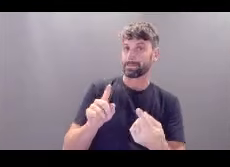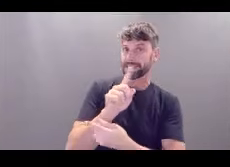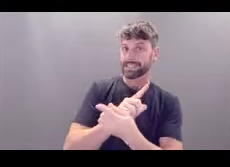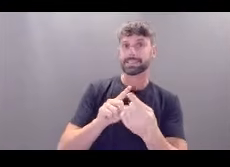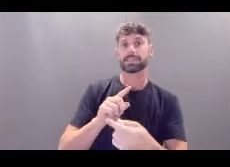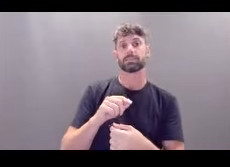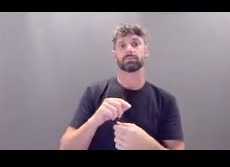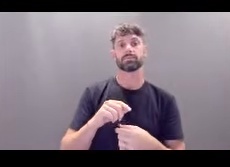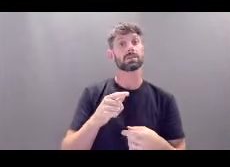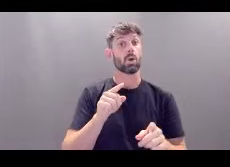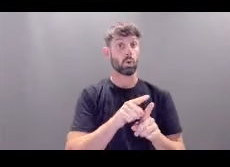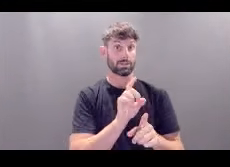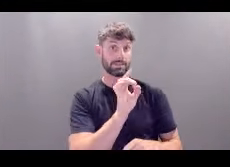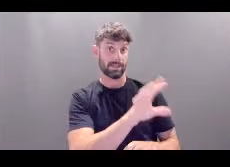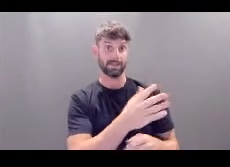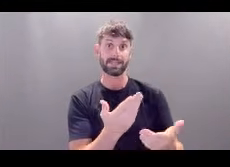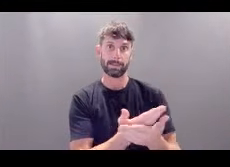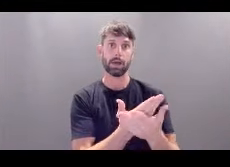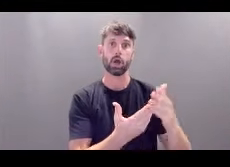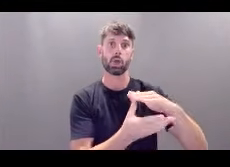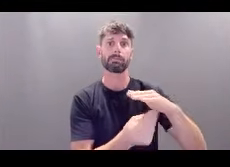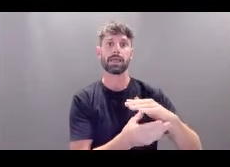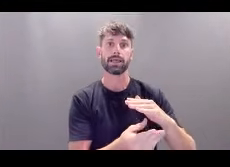keep a copy of their advice, or they can upload it to